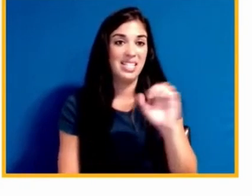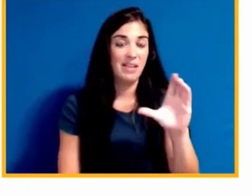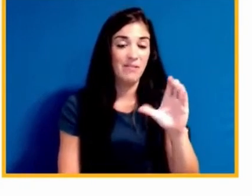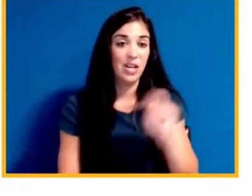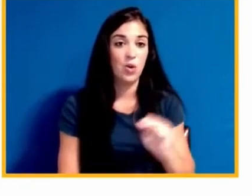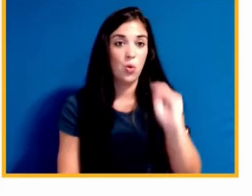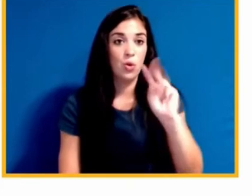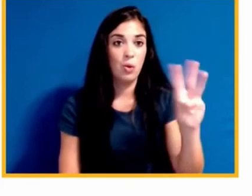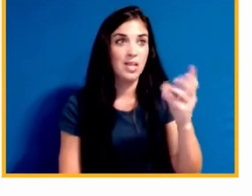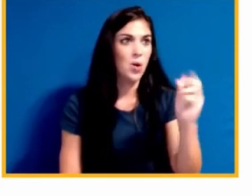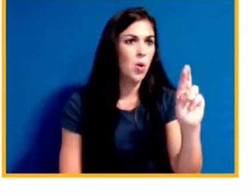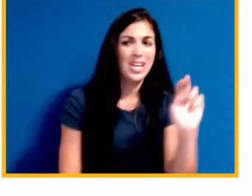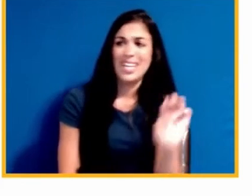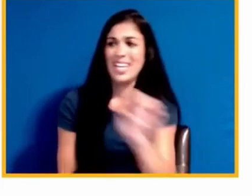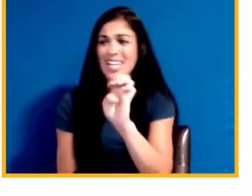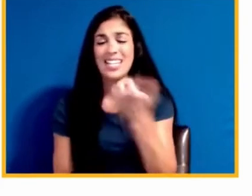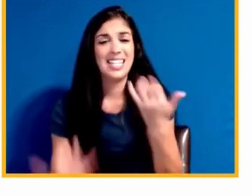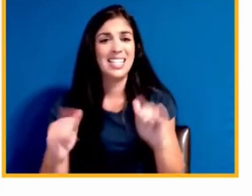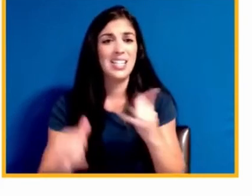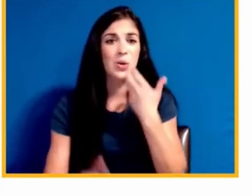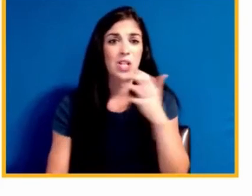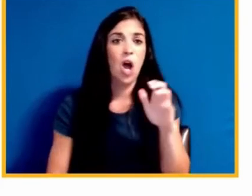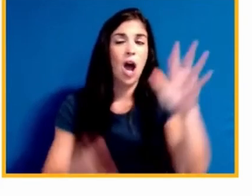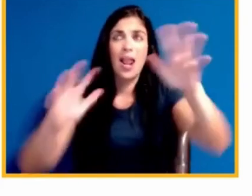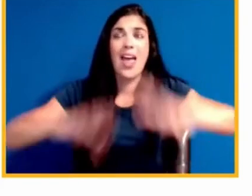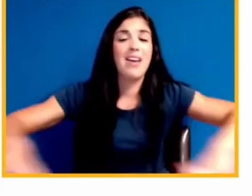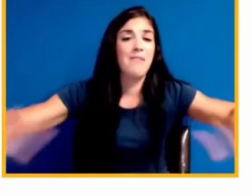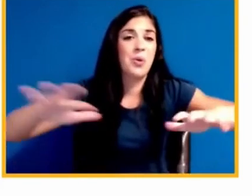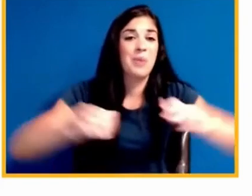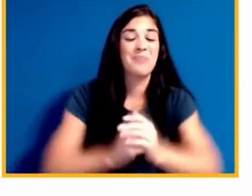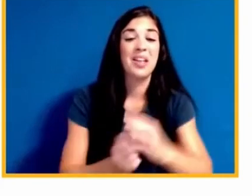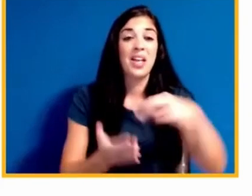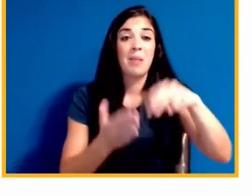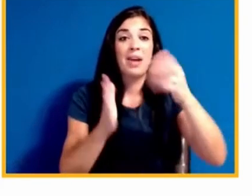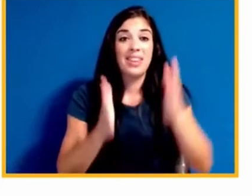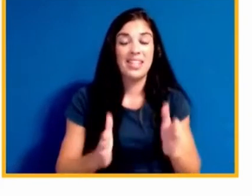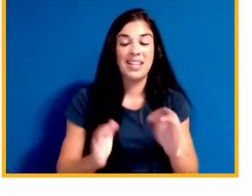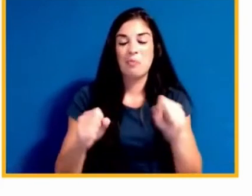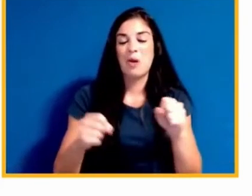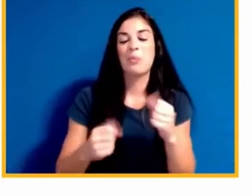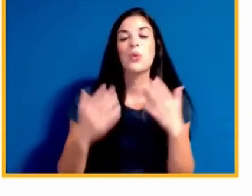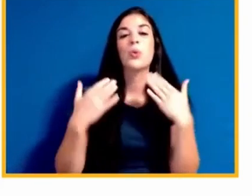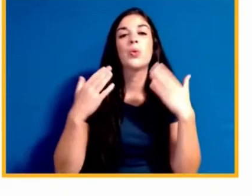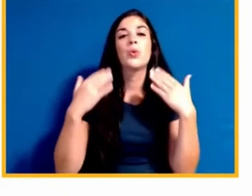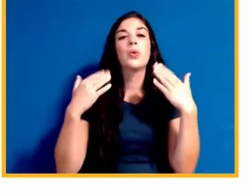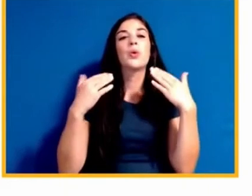even if you're on the East Coast, it's just, it's boiling everywhere. But this dancer is probably staying nice and cool in the shade,